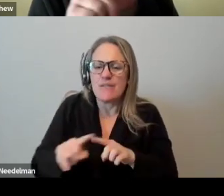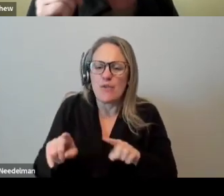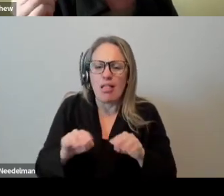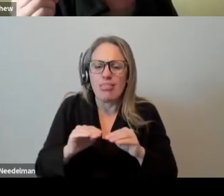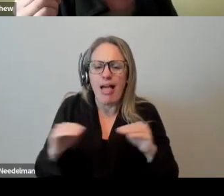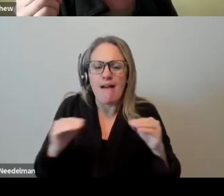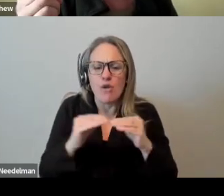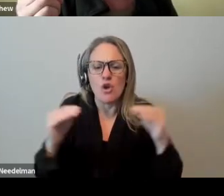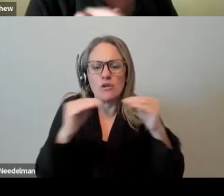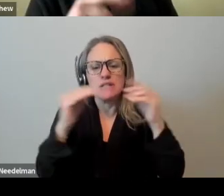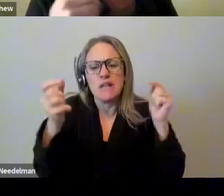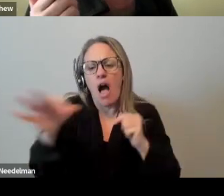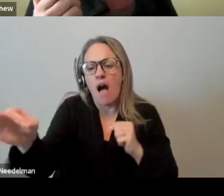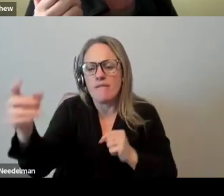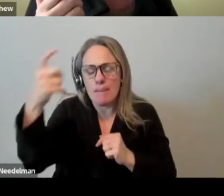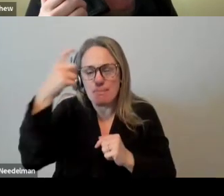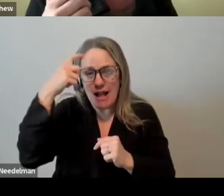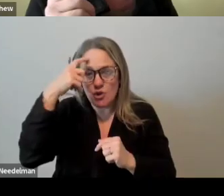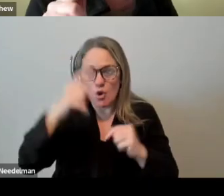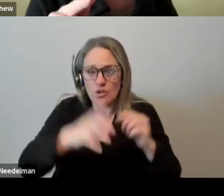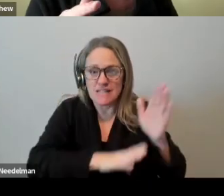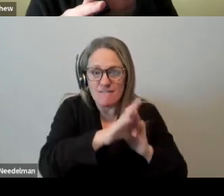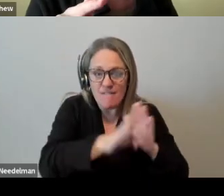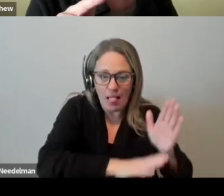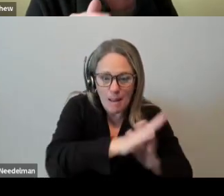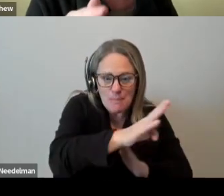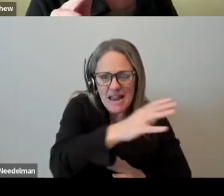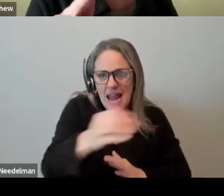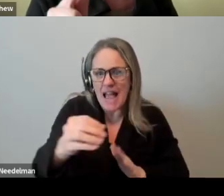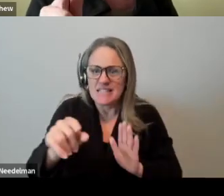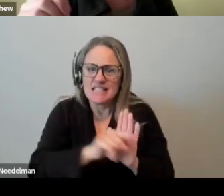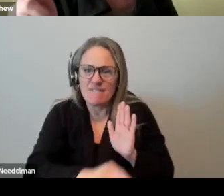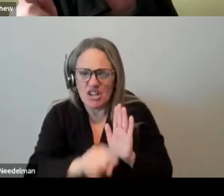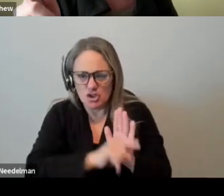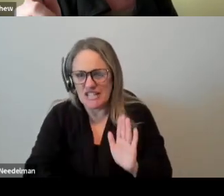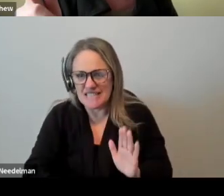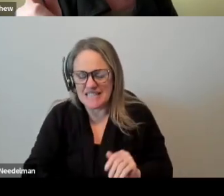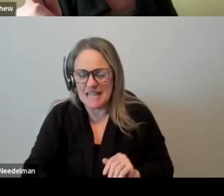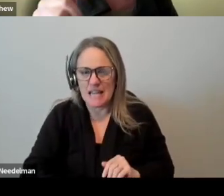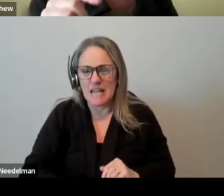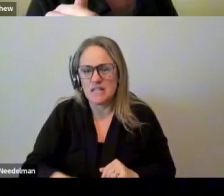mental development and deficiency. So sort of charting mental age